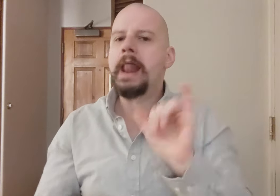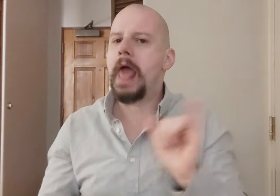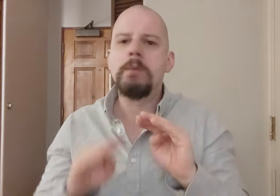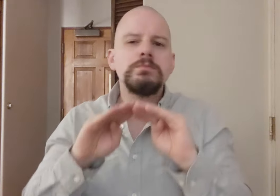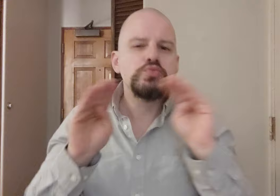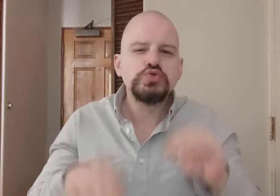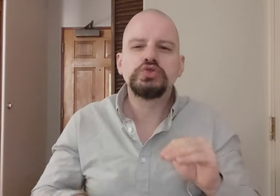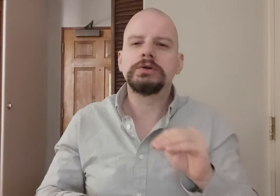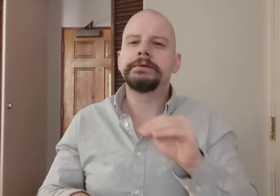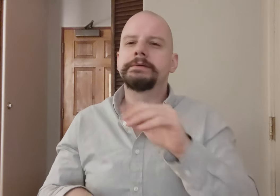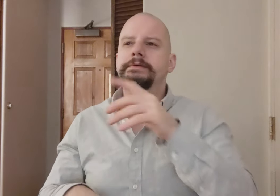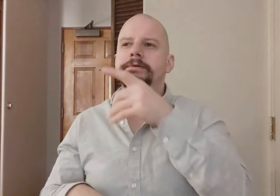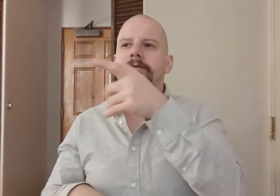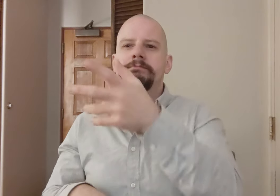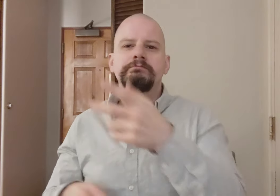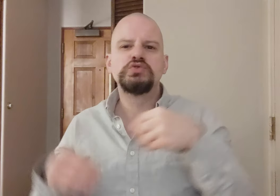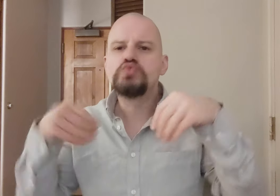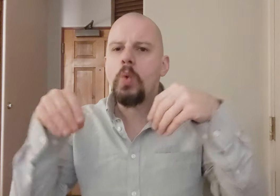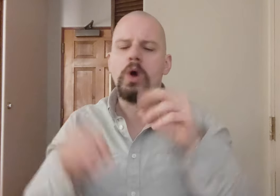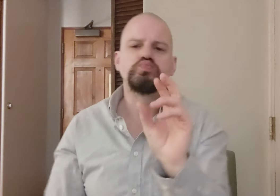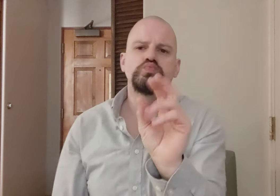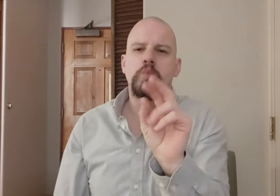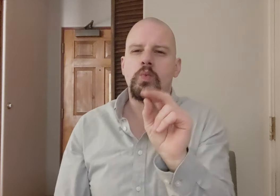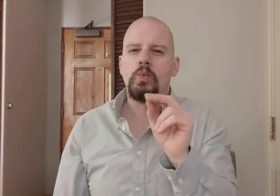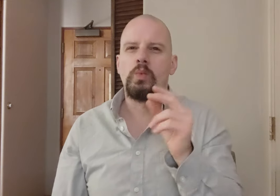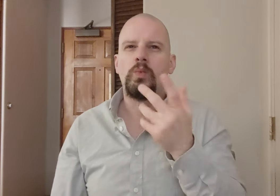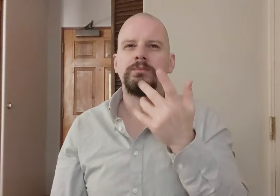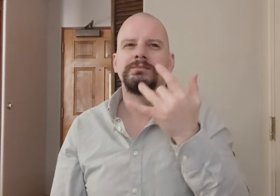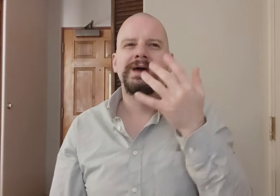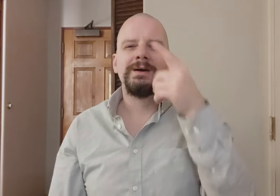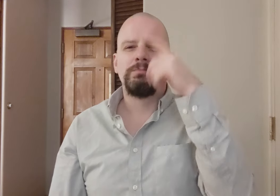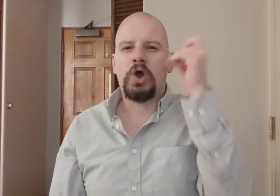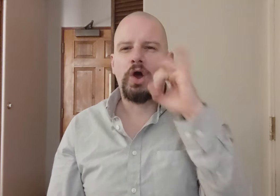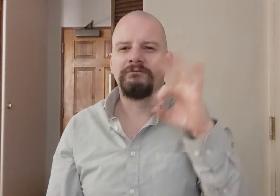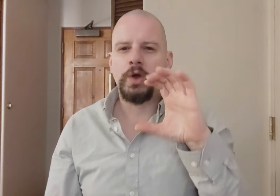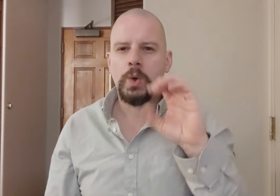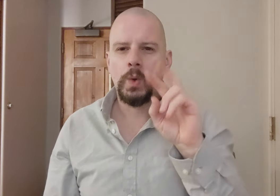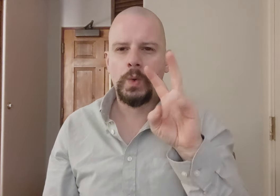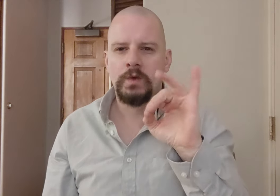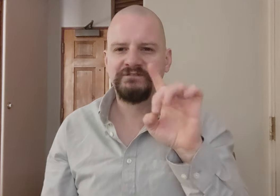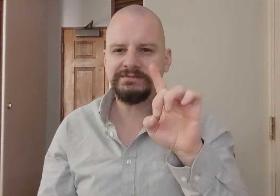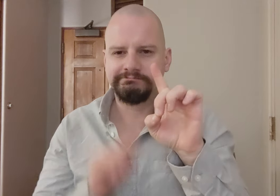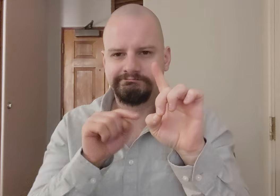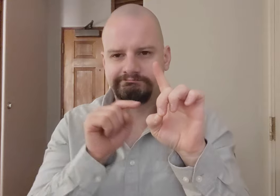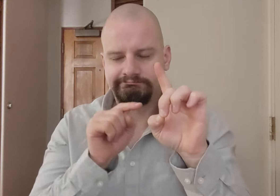unlike museums, stores due to COVID-19, unfortunately.